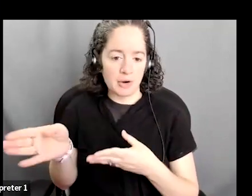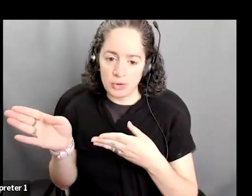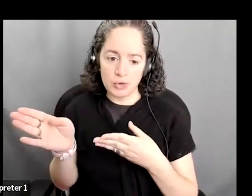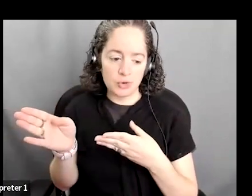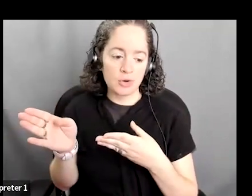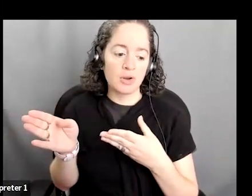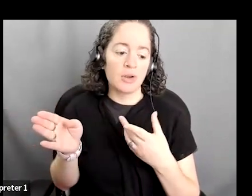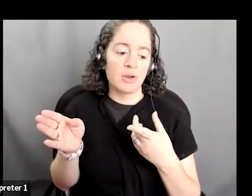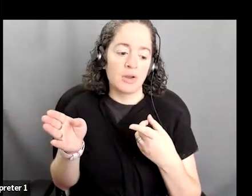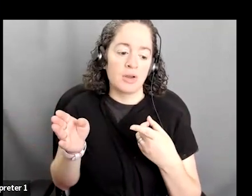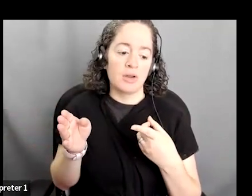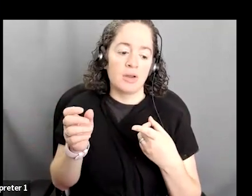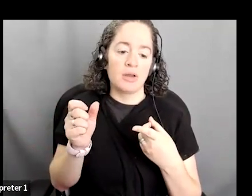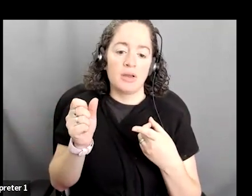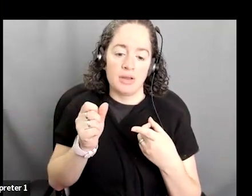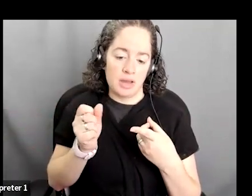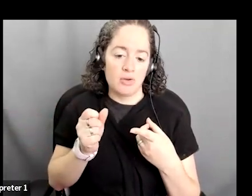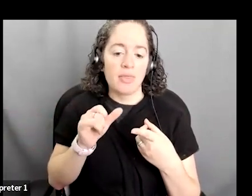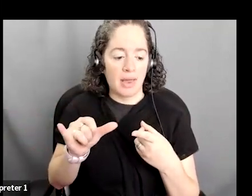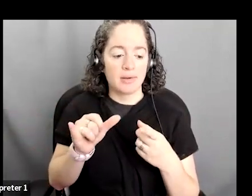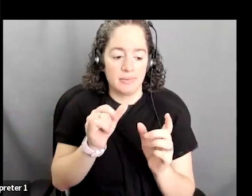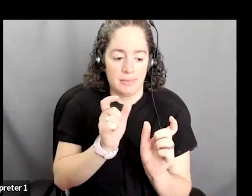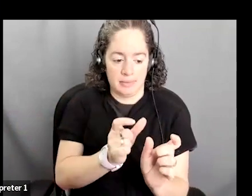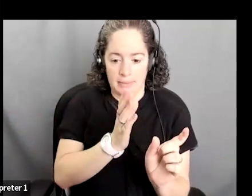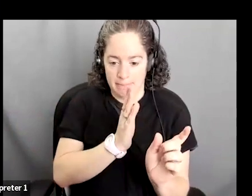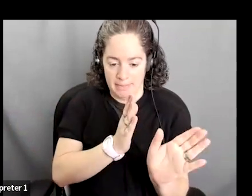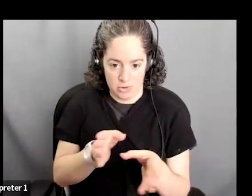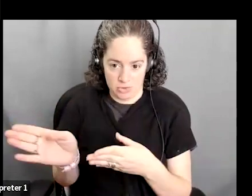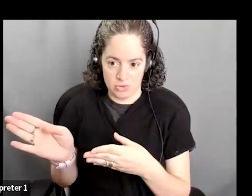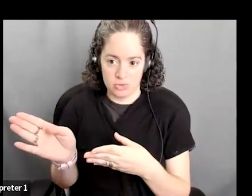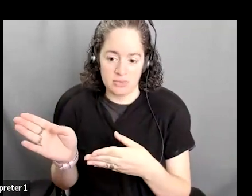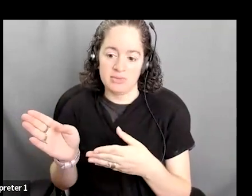It uses a pattern recognition, which is very easy to do with text fields